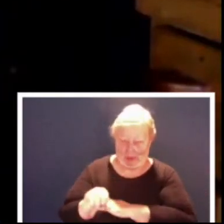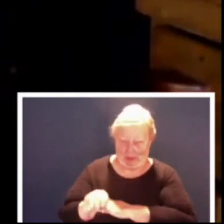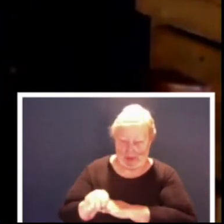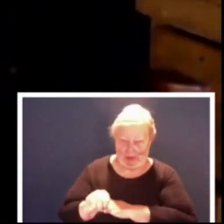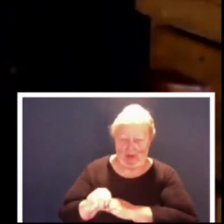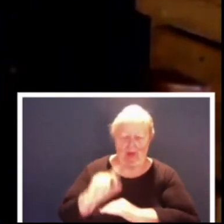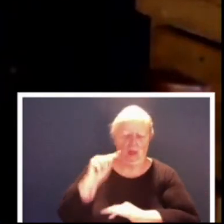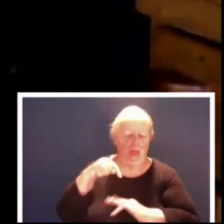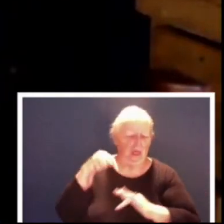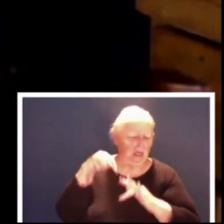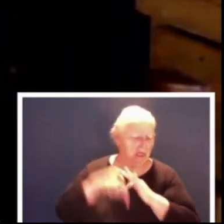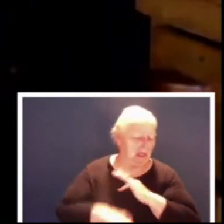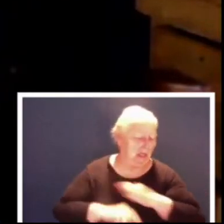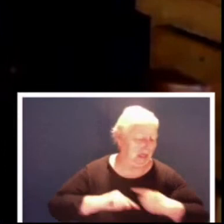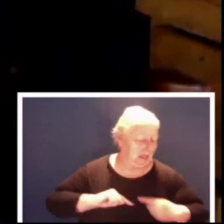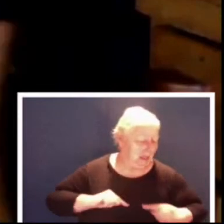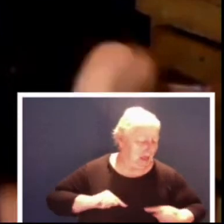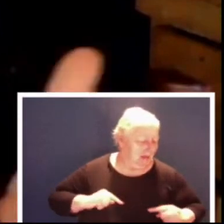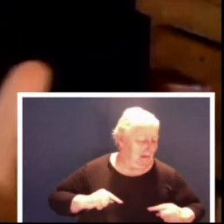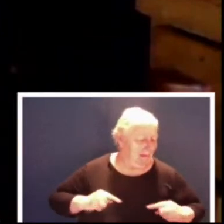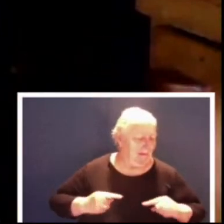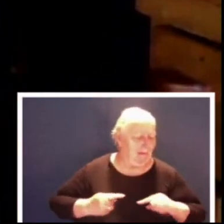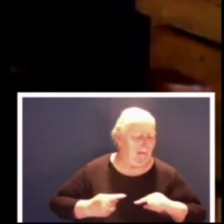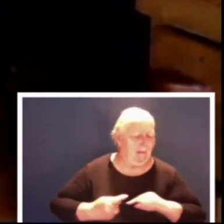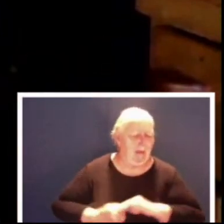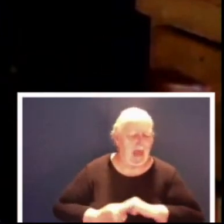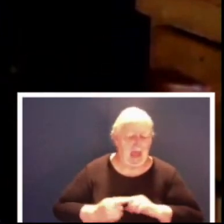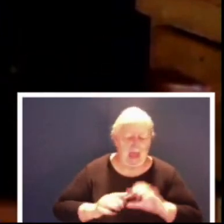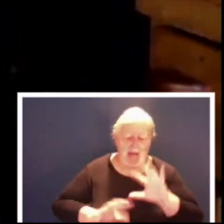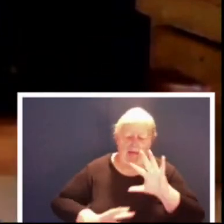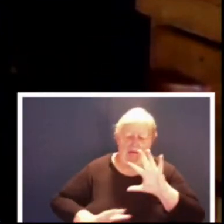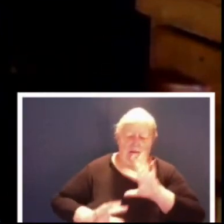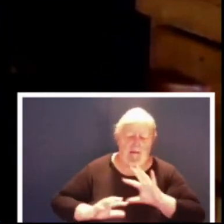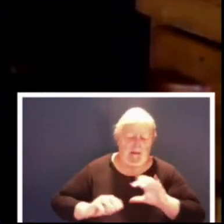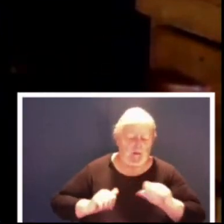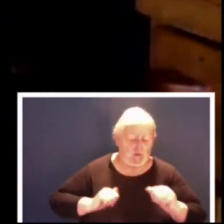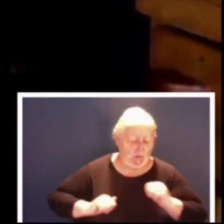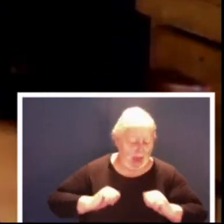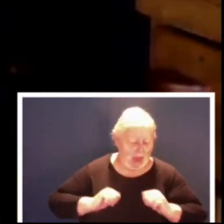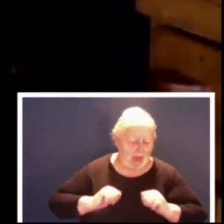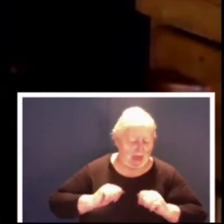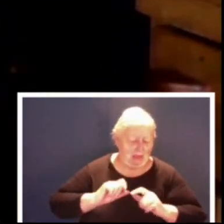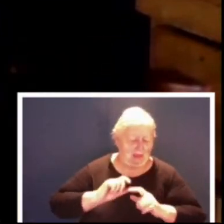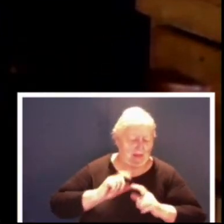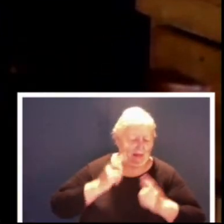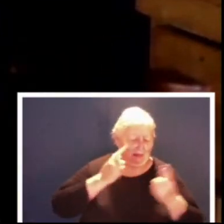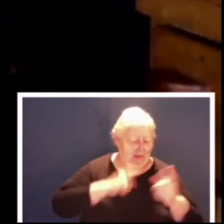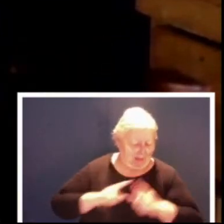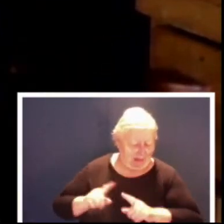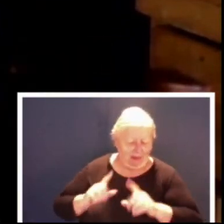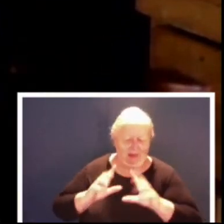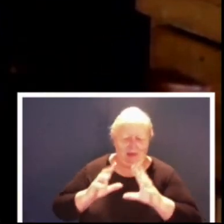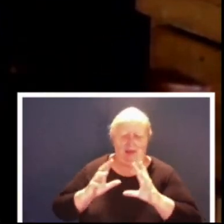And how you'll often see, I'll take war, not that I have background in this, but let's just,